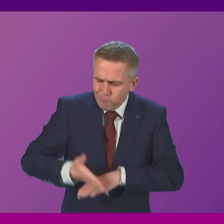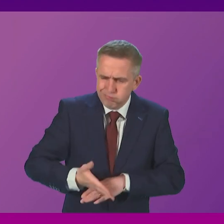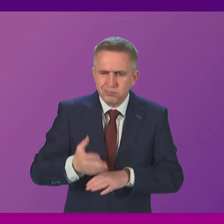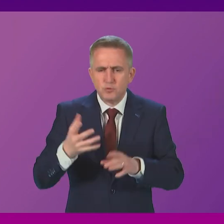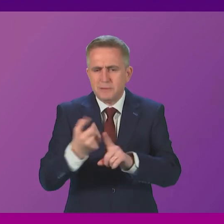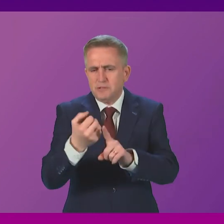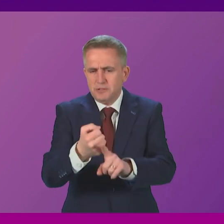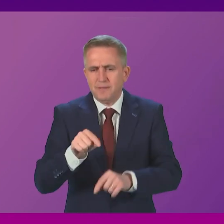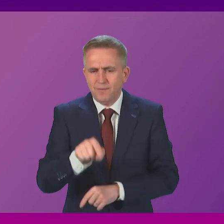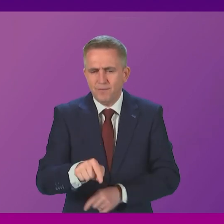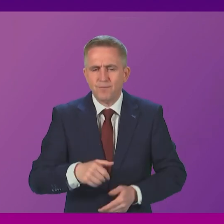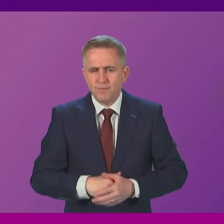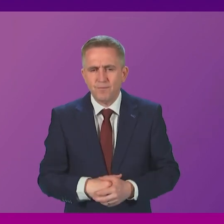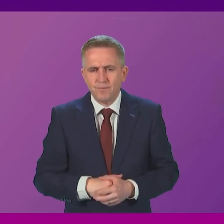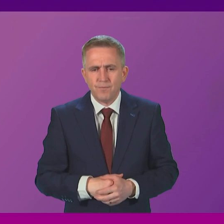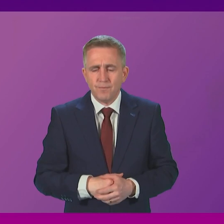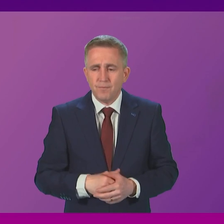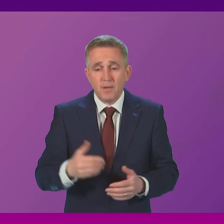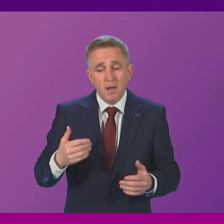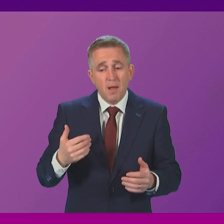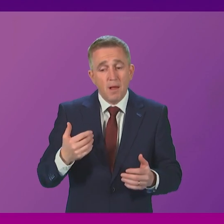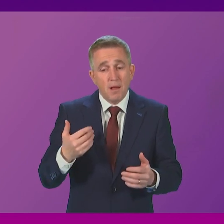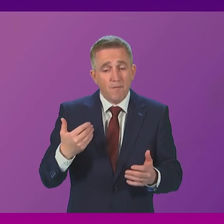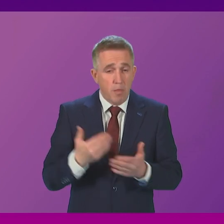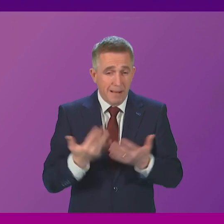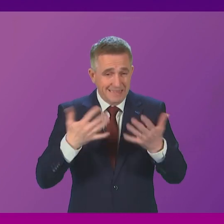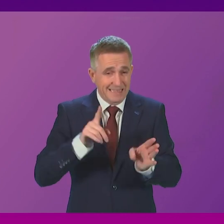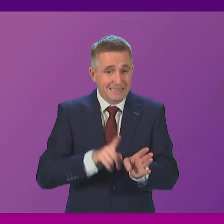I have been privileged to hold ministerial office for over a decade, and in that time,